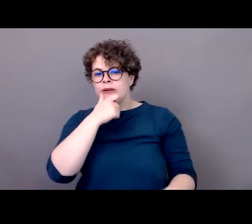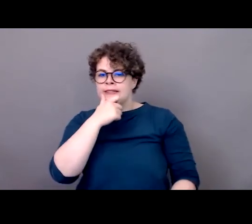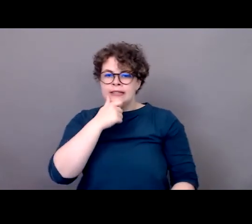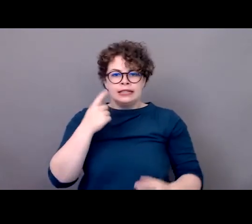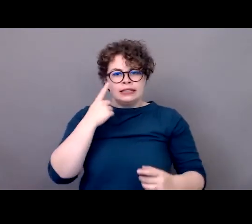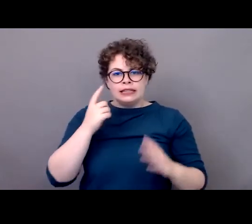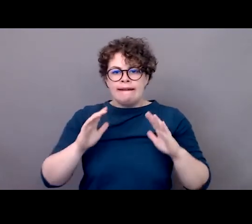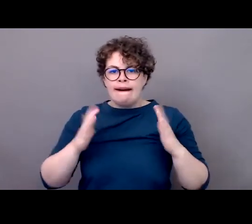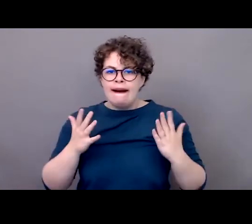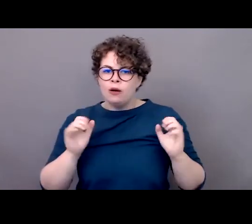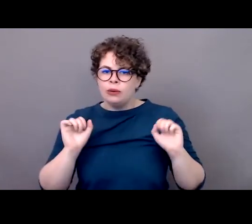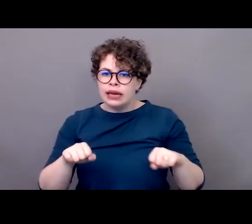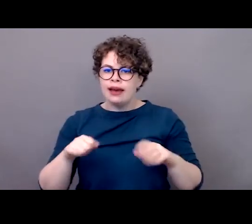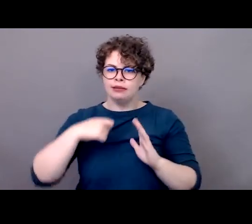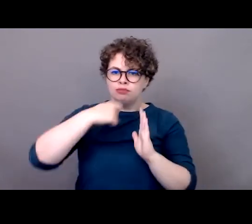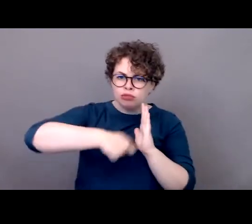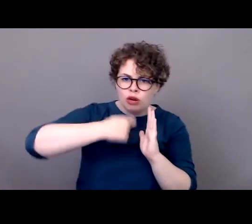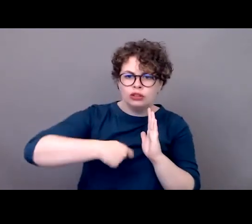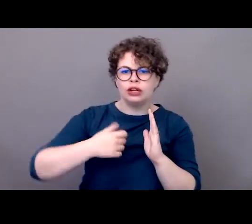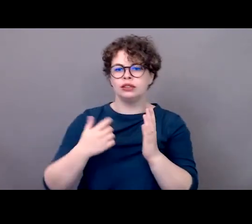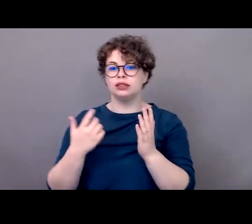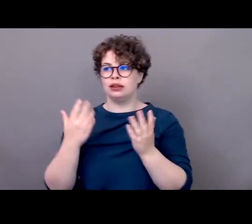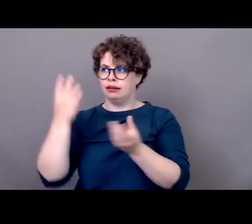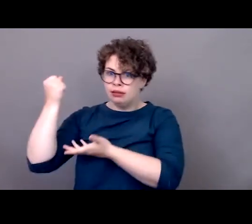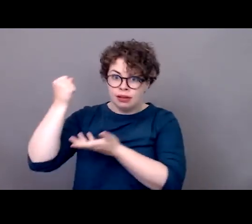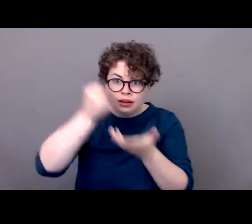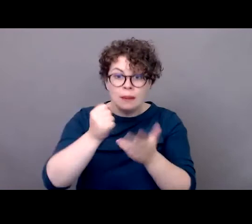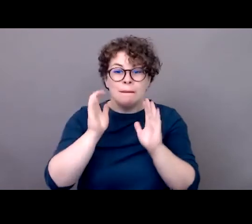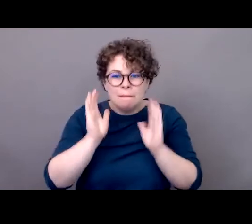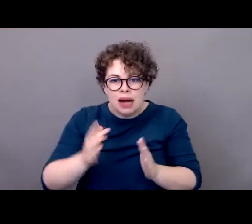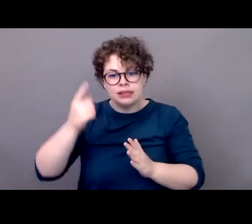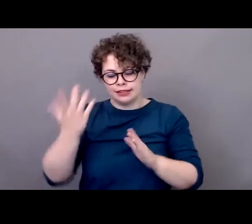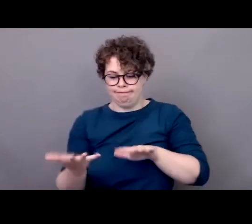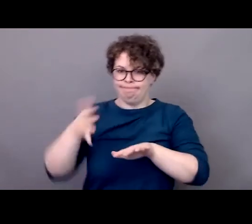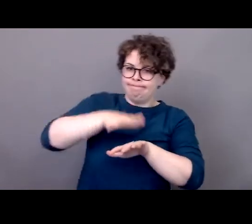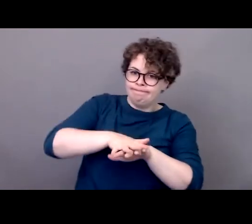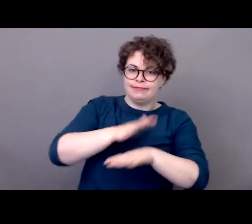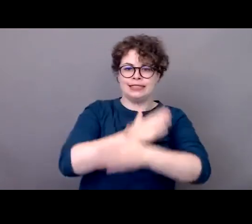programmes and interventions that are funded are also inclusive of people with disabilities.